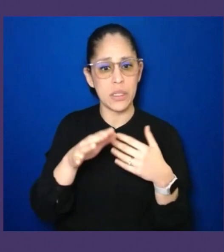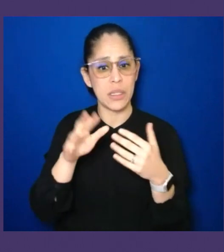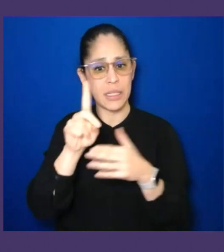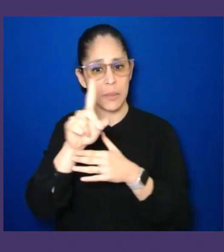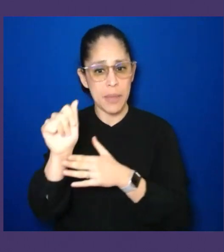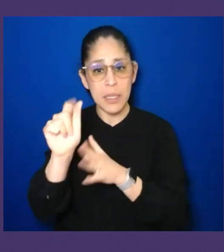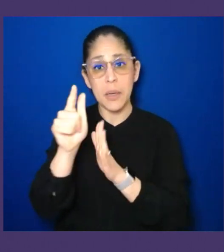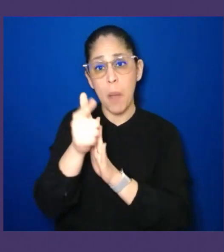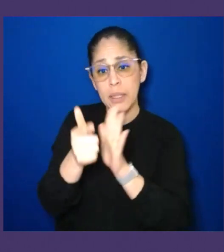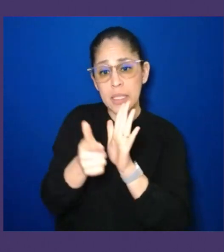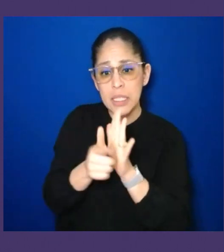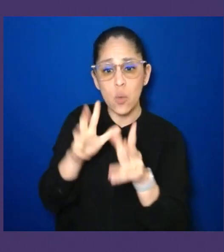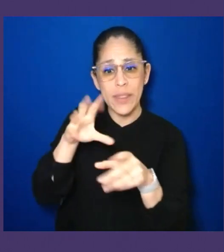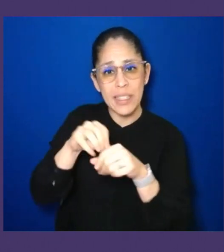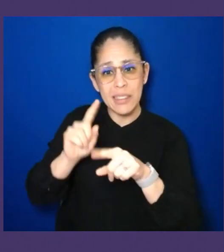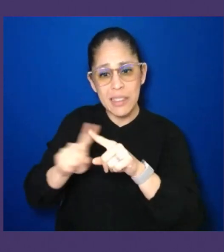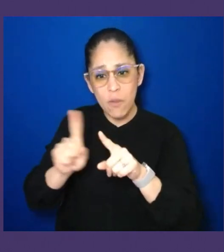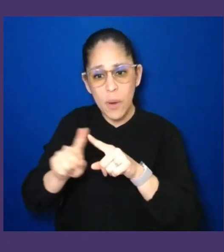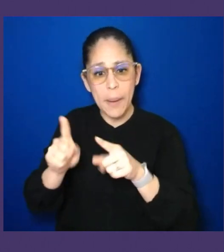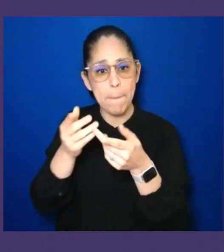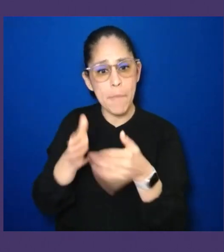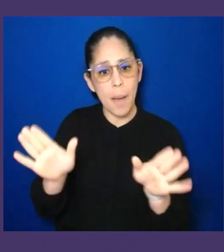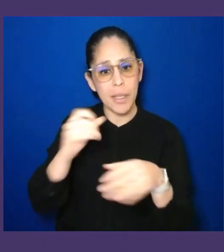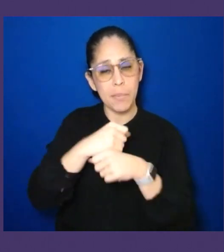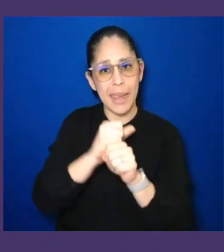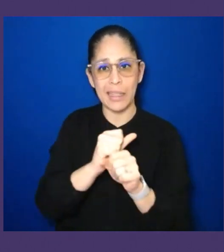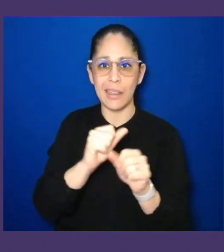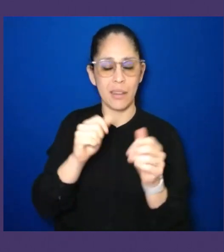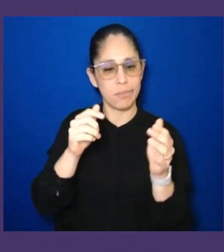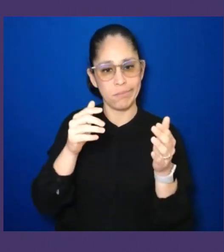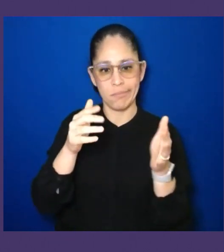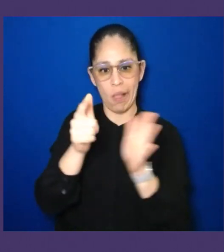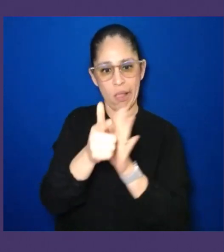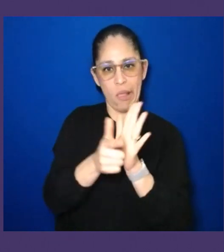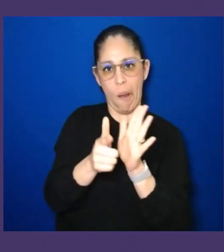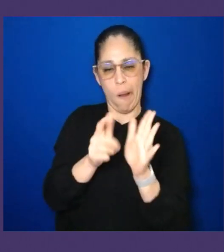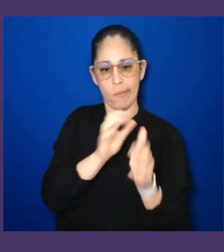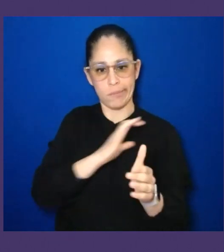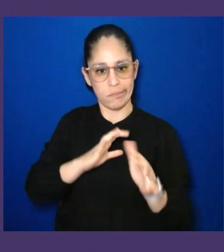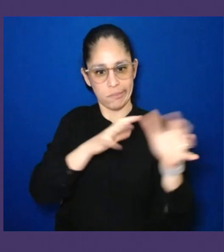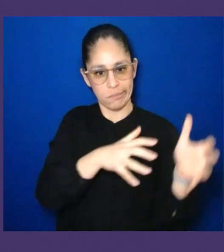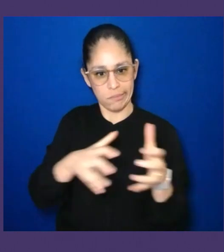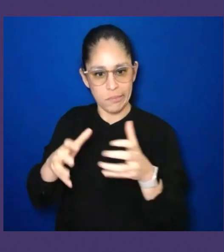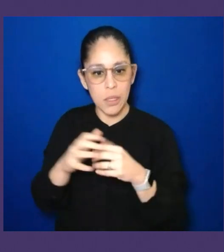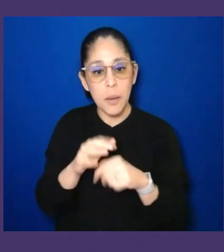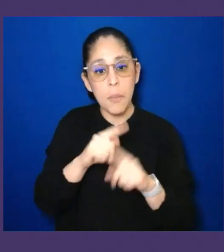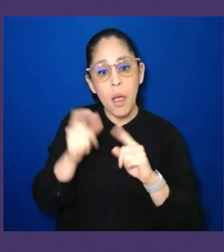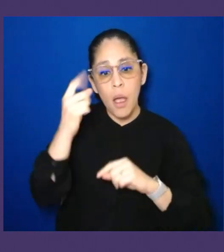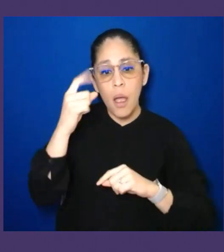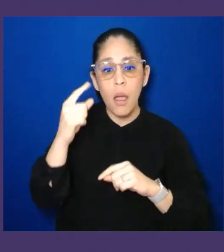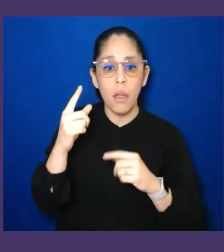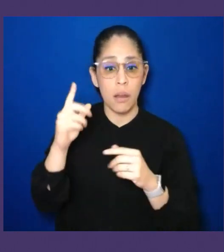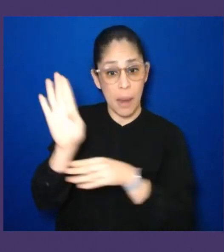When companies begin to collect and disclose information about the number of people with disabilities in their workforces,